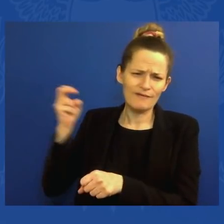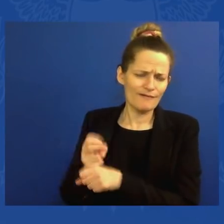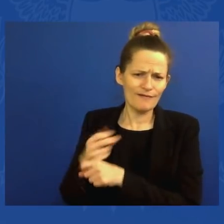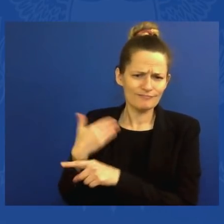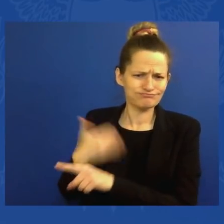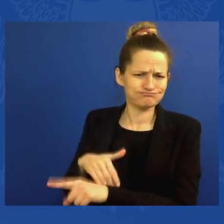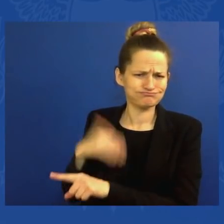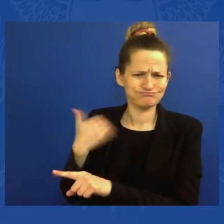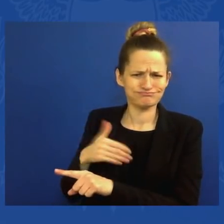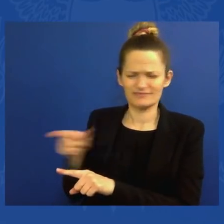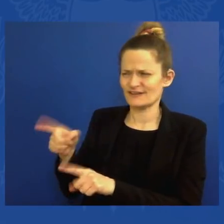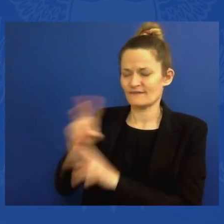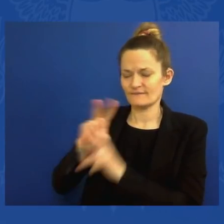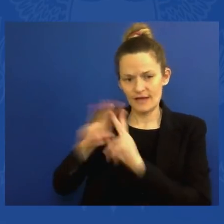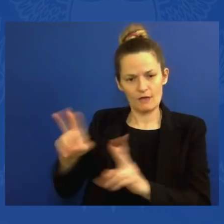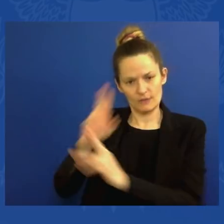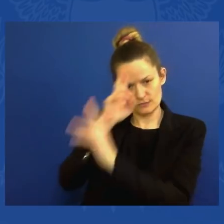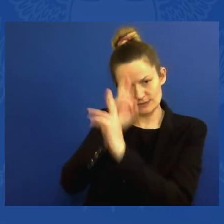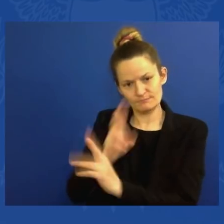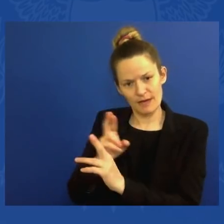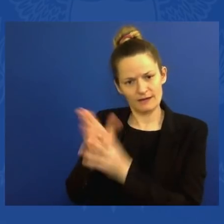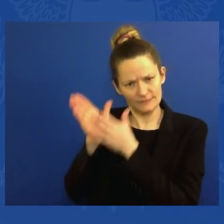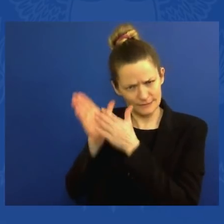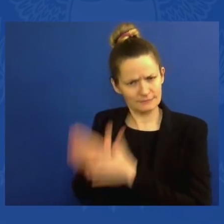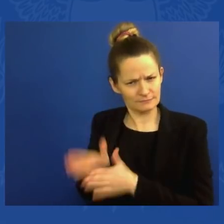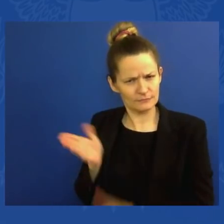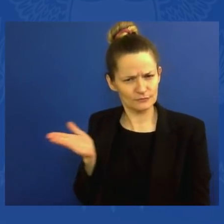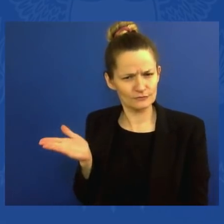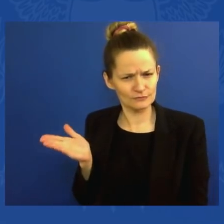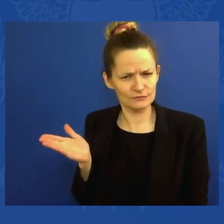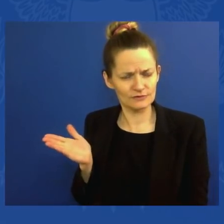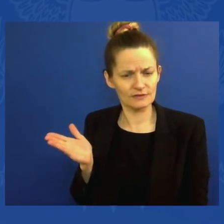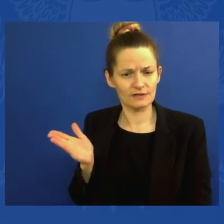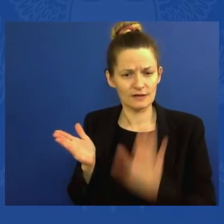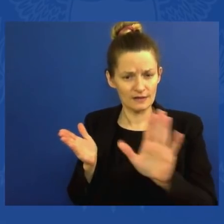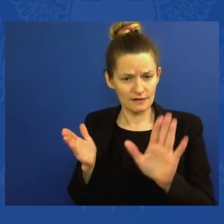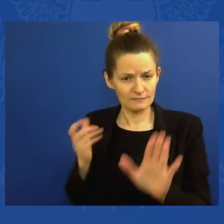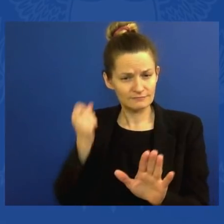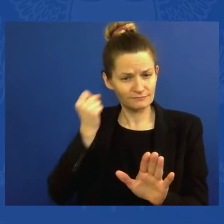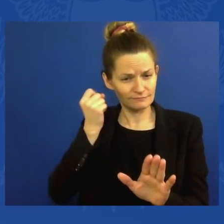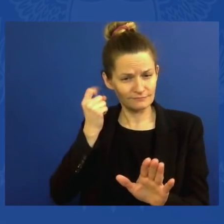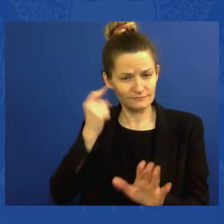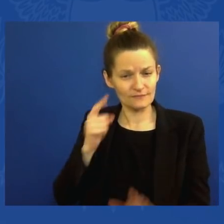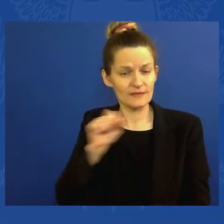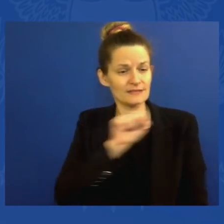And he also understands that he wants to make sure that Siemens is also being, you know, being able to move forward